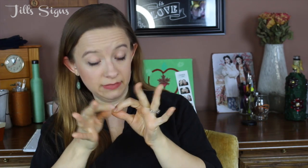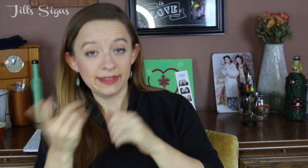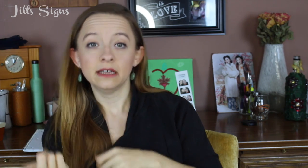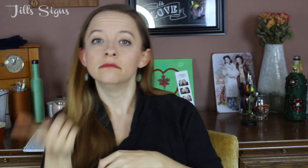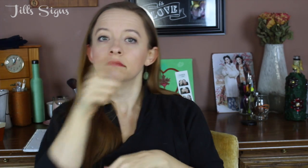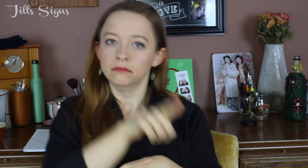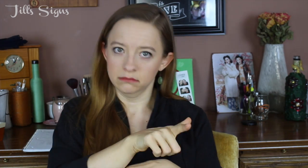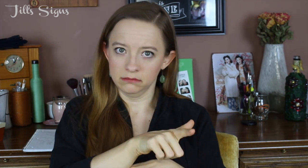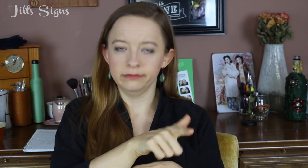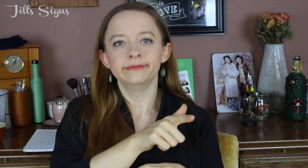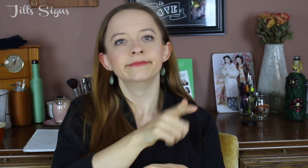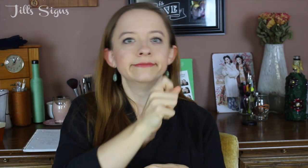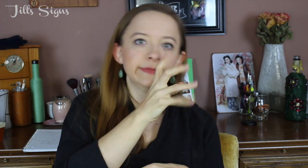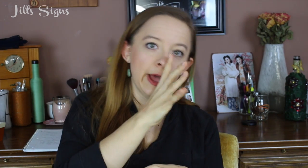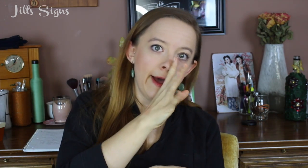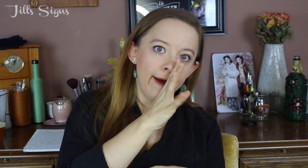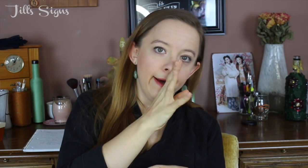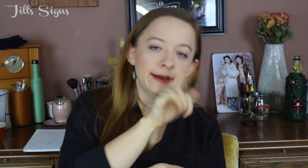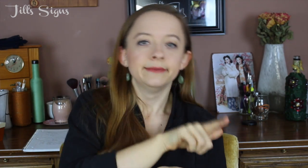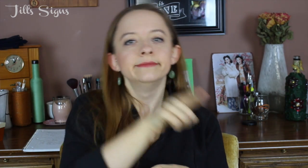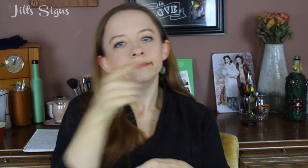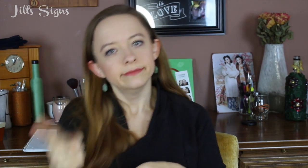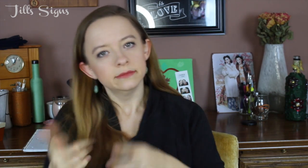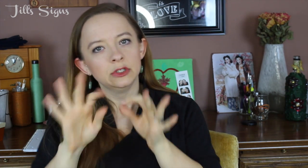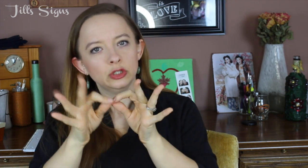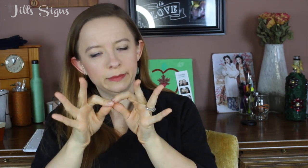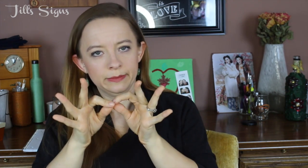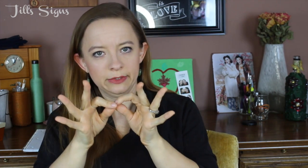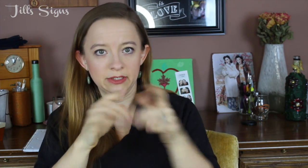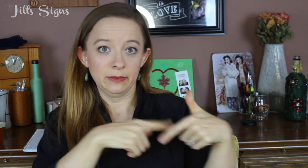Then it goes back, then they talk, then